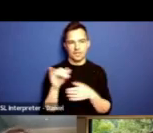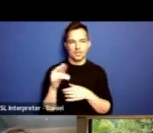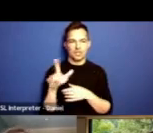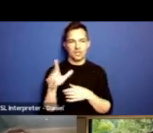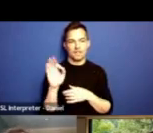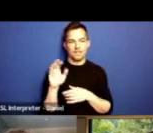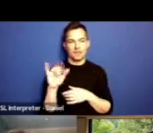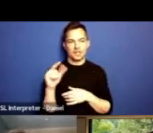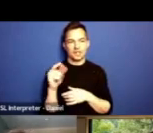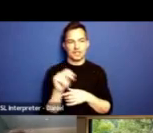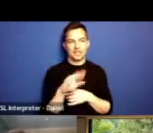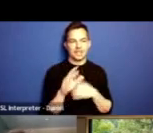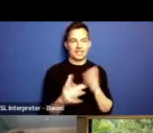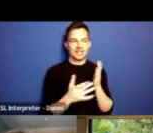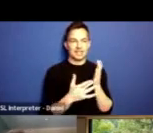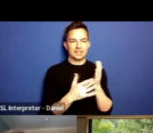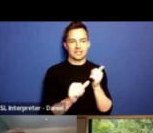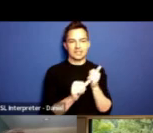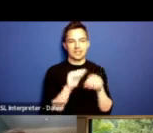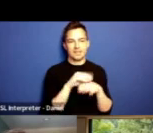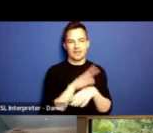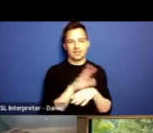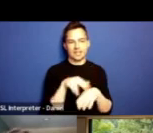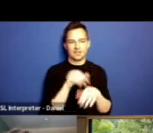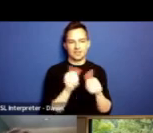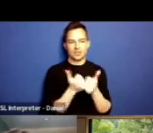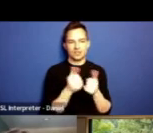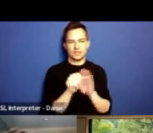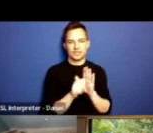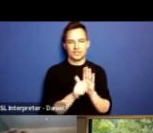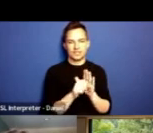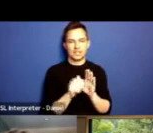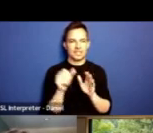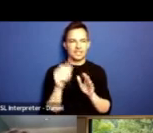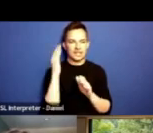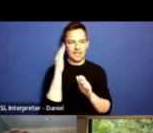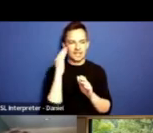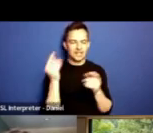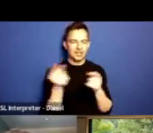who's a technical assistance advisor with the National Association of State Head Injury Administrators. Welcome to all